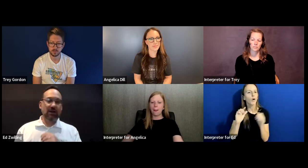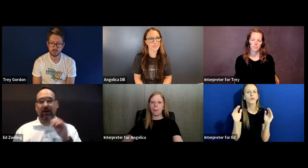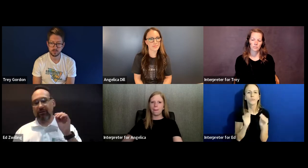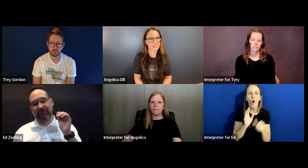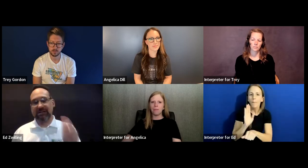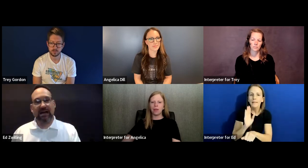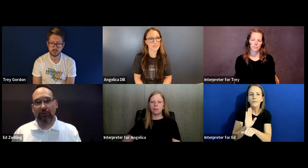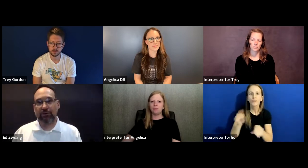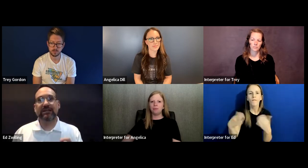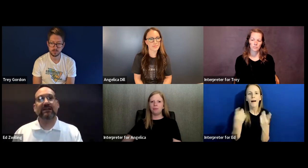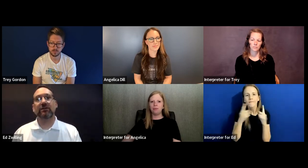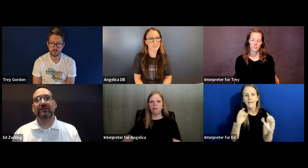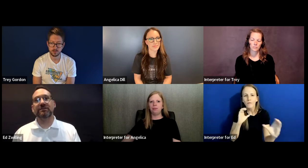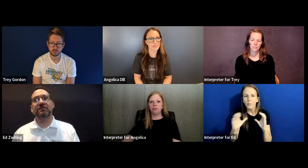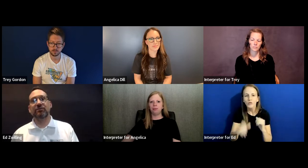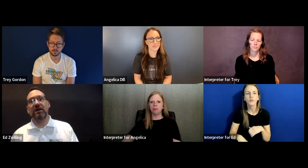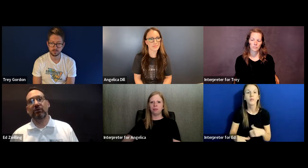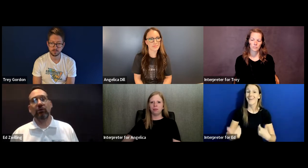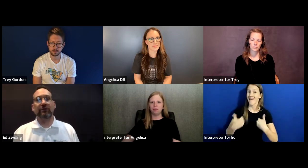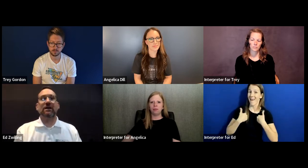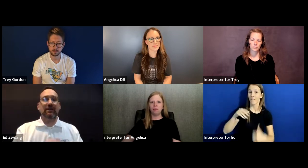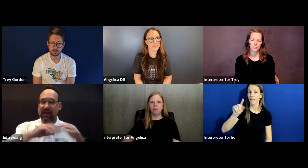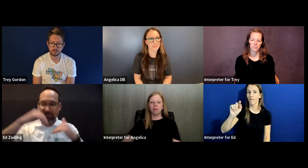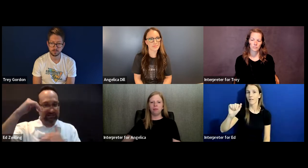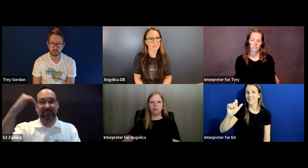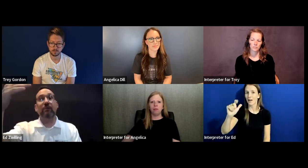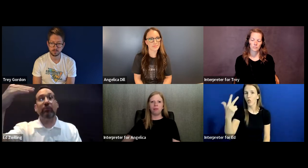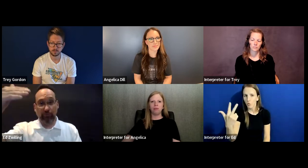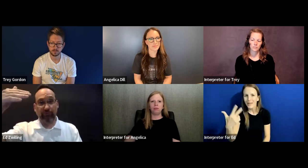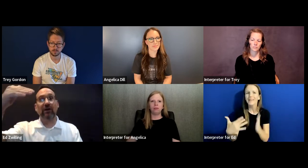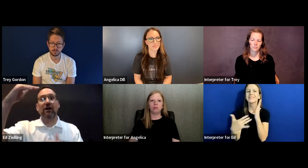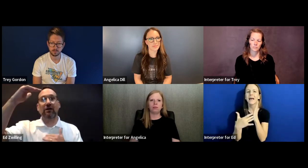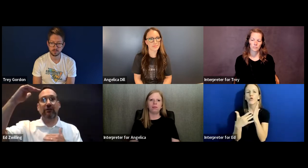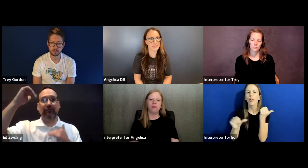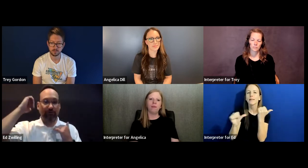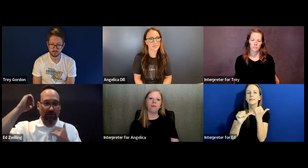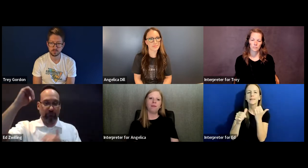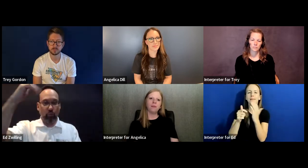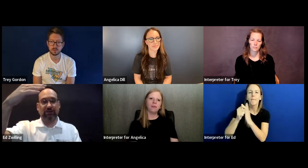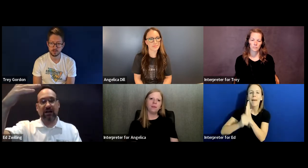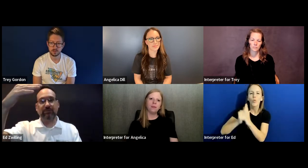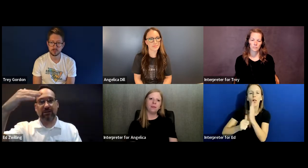uh there's the title three technical assistance manual there's that has examples of of what types